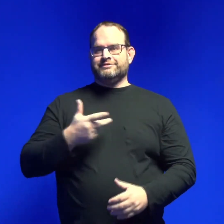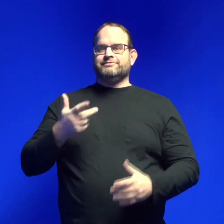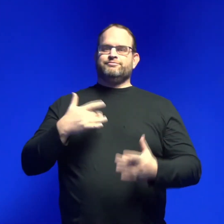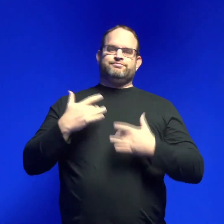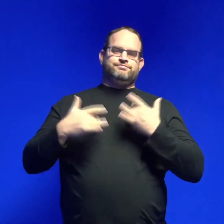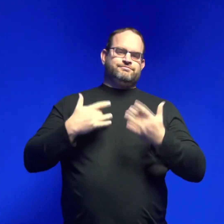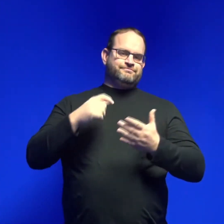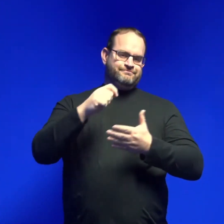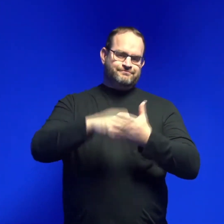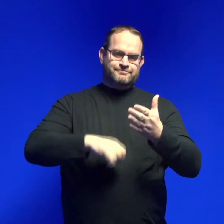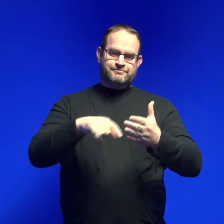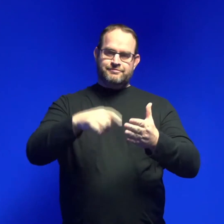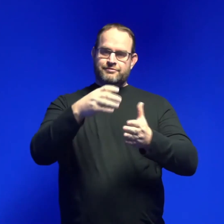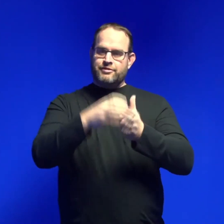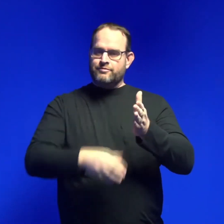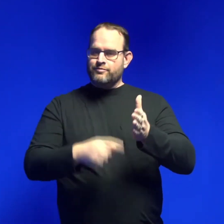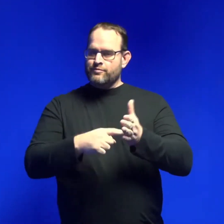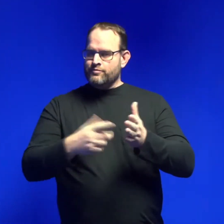The three of us are delighted to write this chapter,